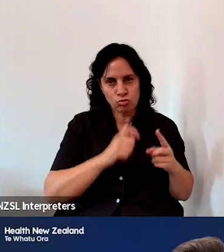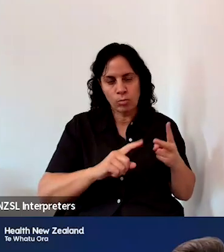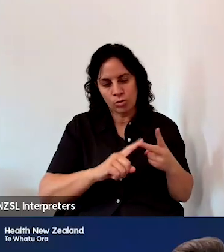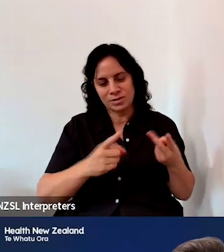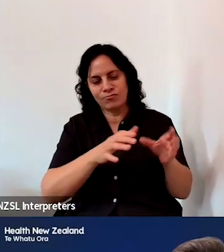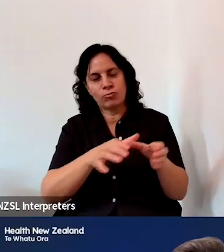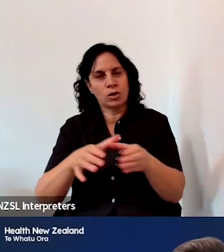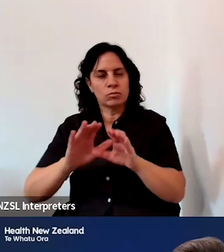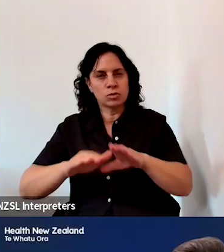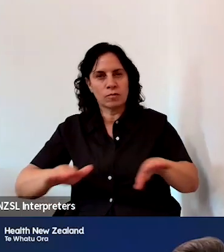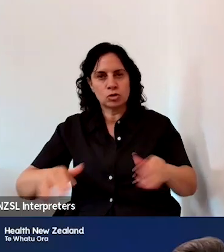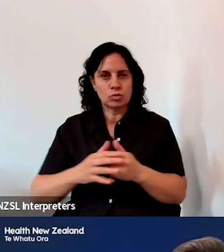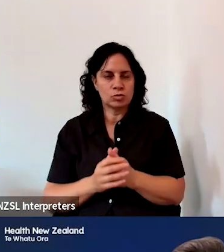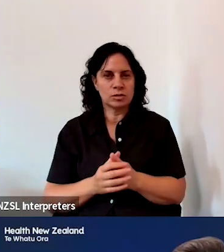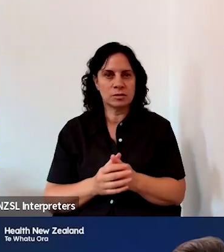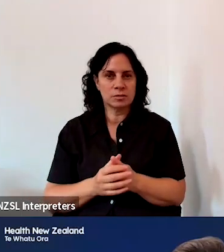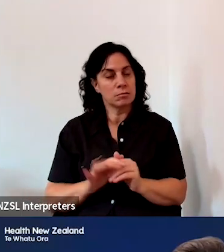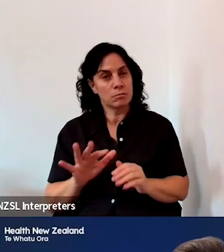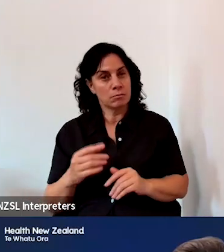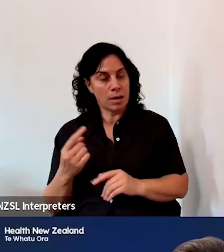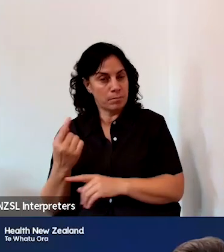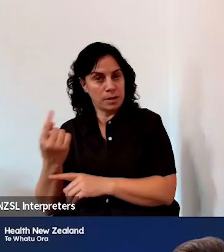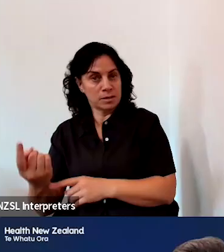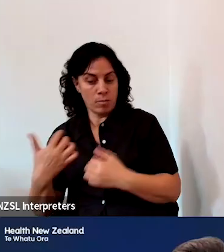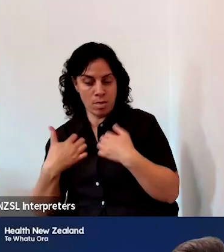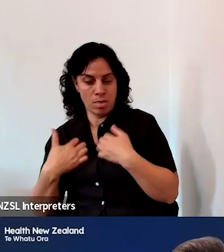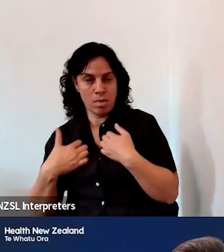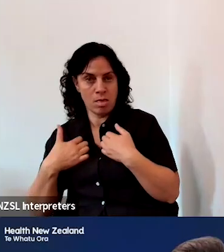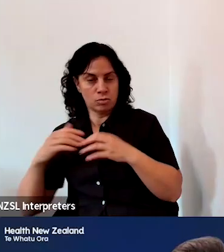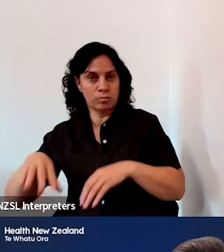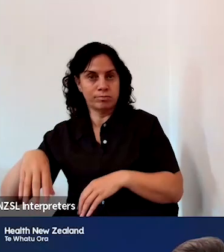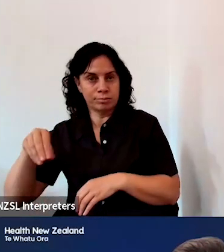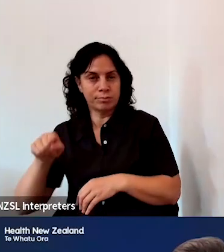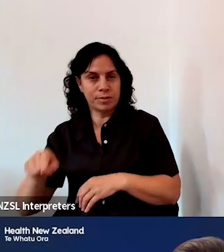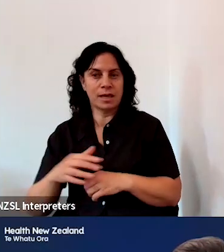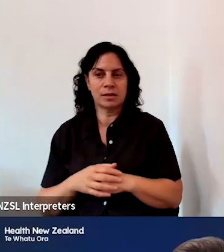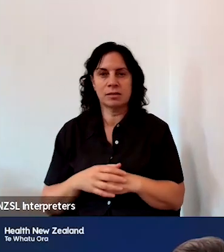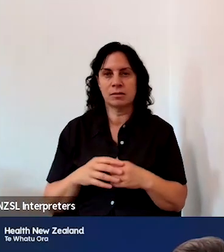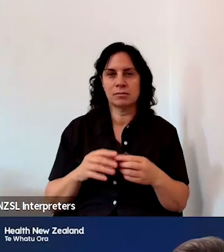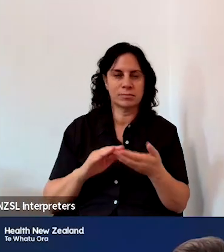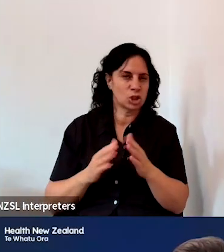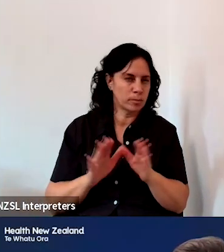You know, that might be something that somebody would be interested in doing. Other groupings, other things that